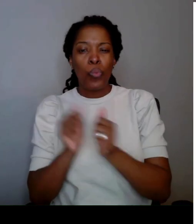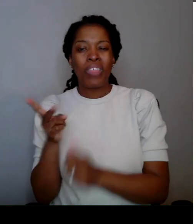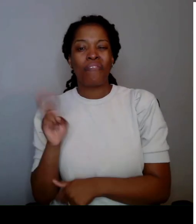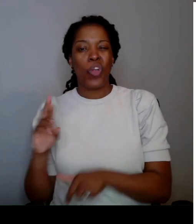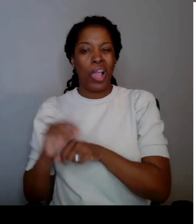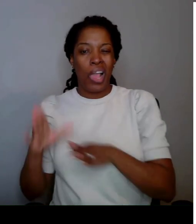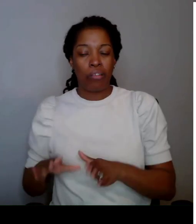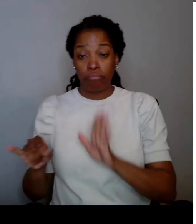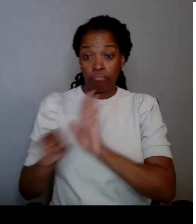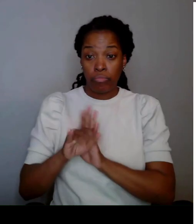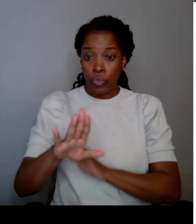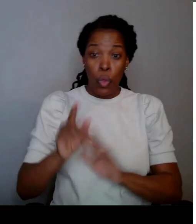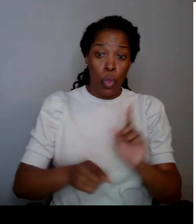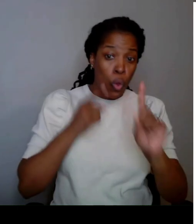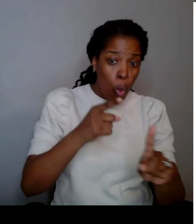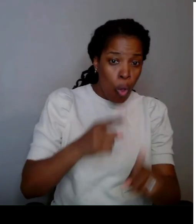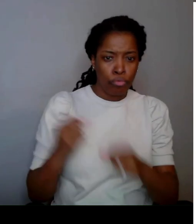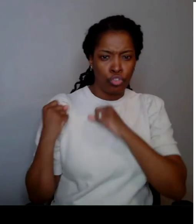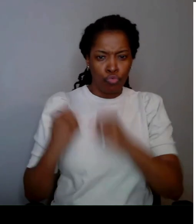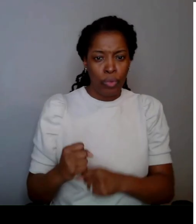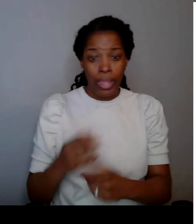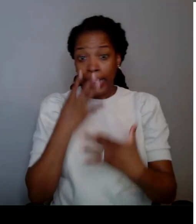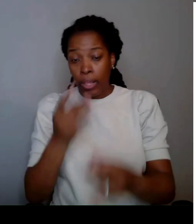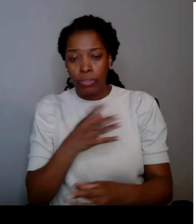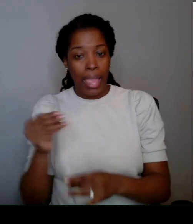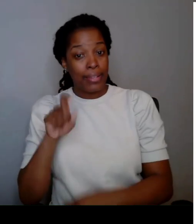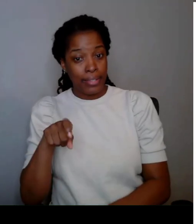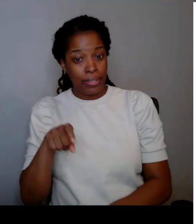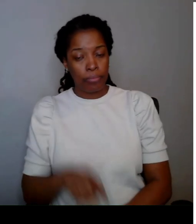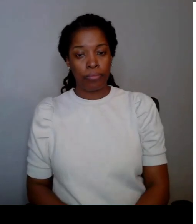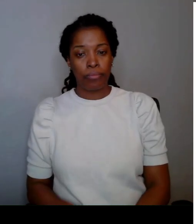Tools like the self-employment Exploration Worksheet help guide the process.